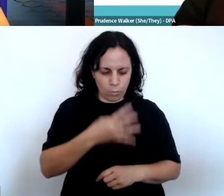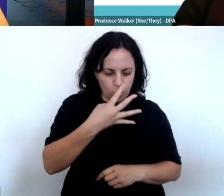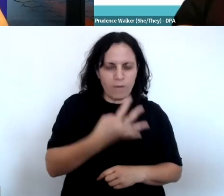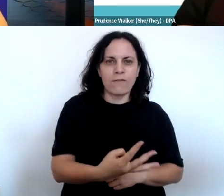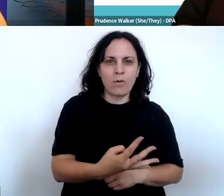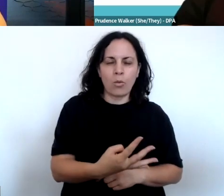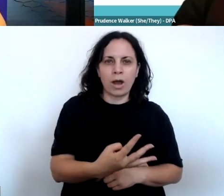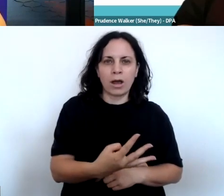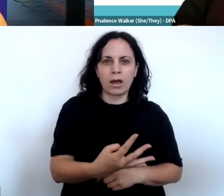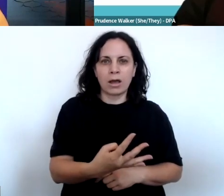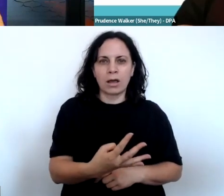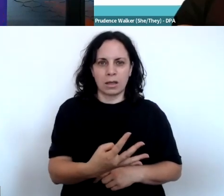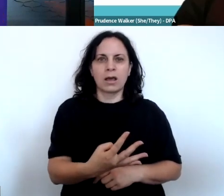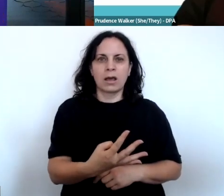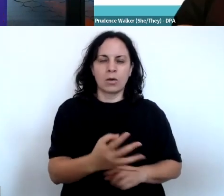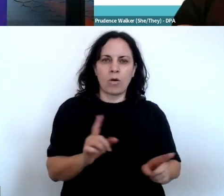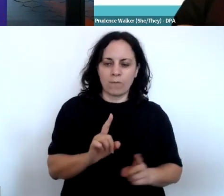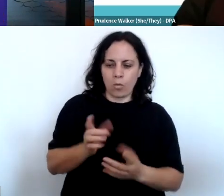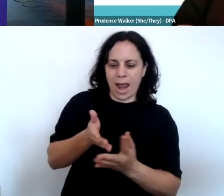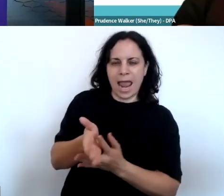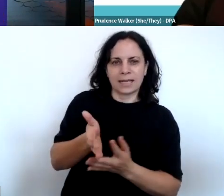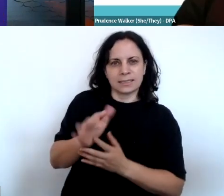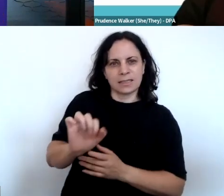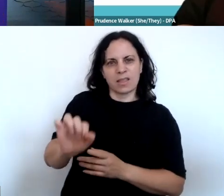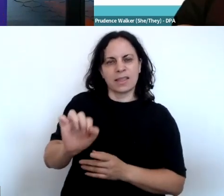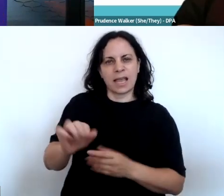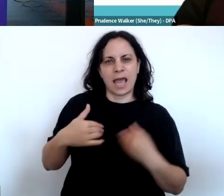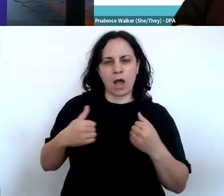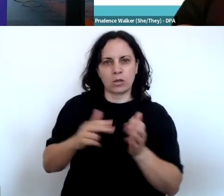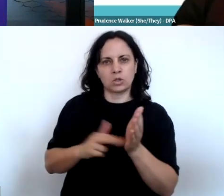within Te Whatu Ora?